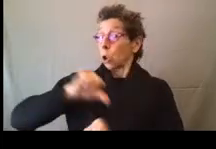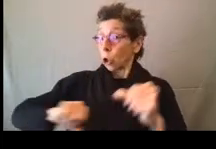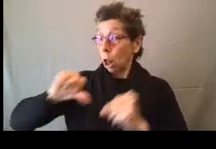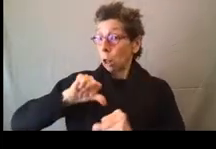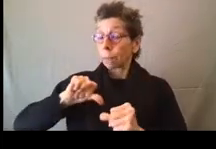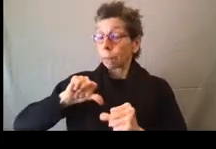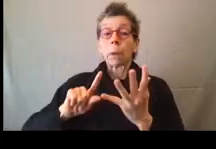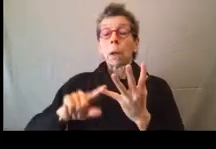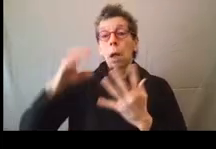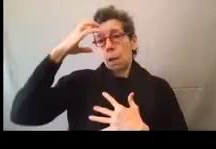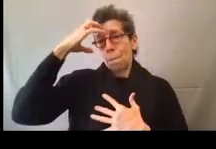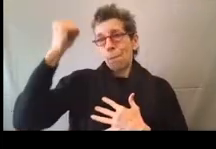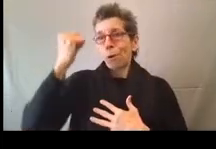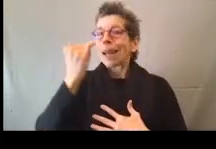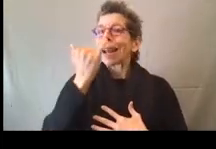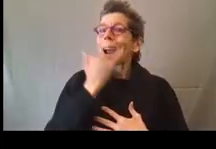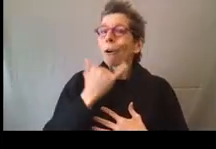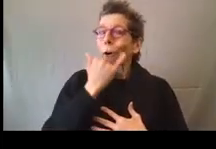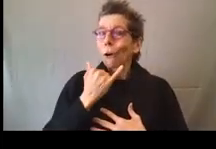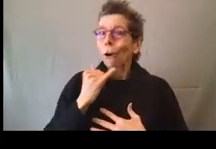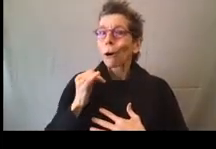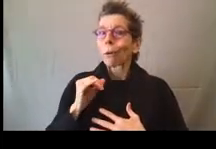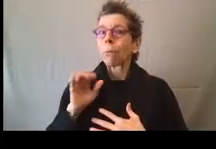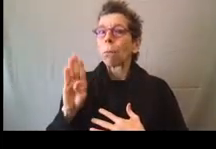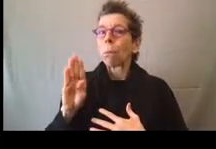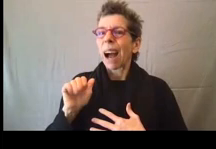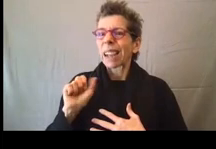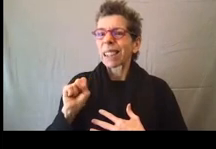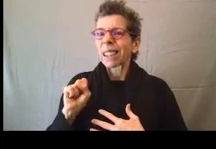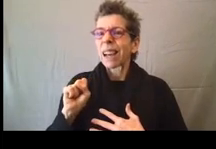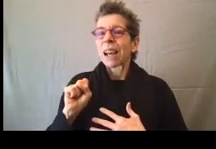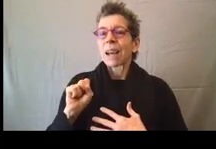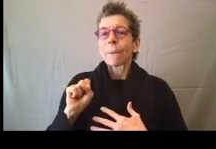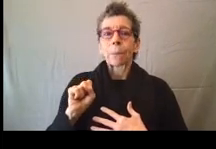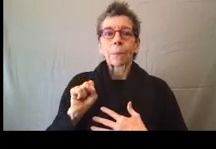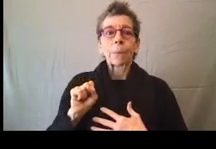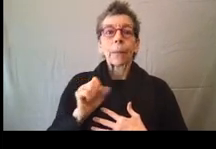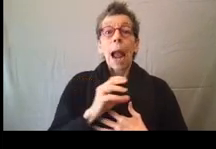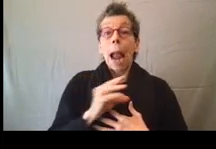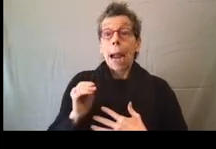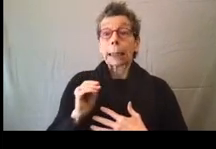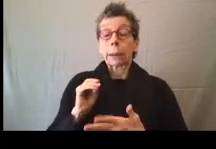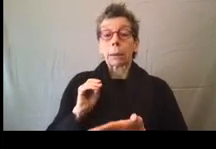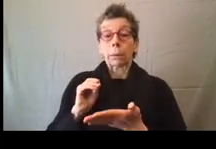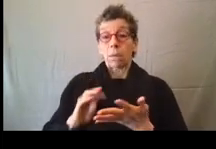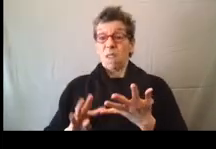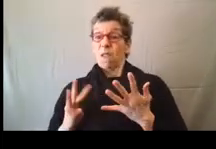and memory errors and bias. And finally, number four, learners discover strategies for mitigating